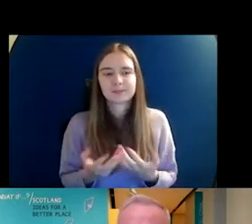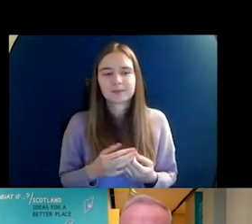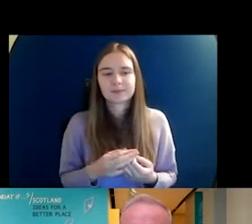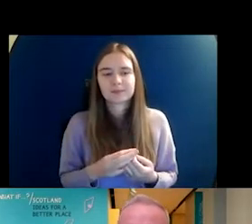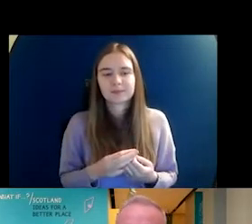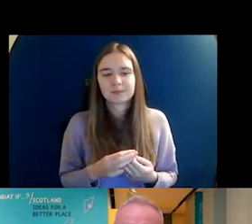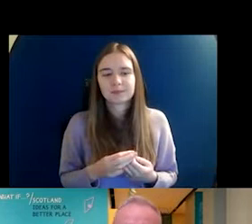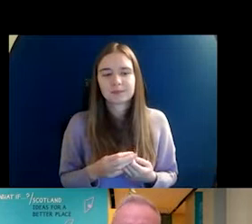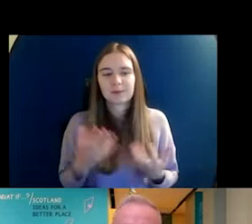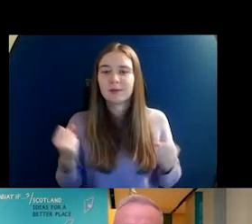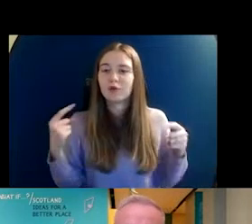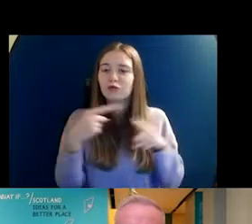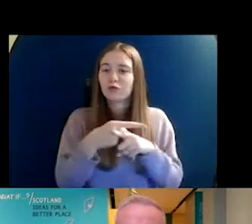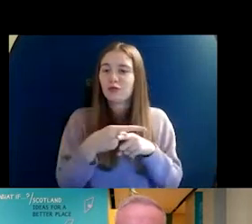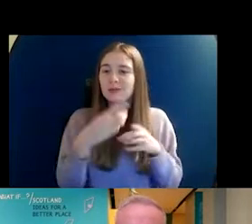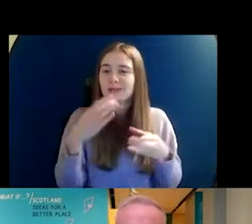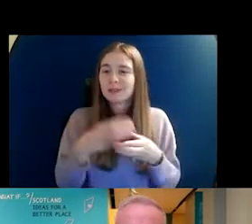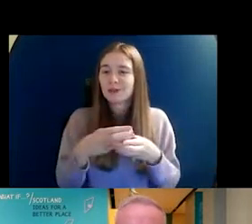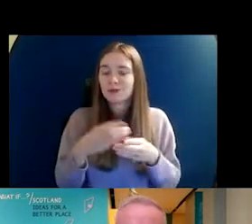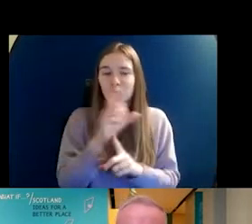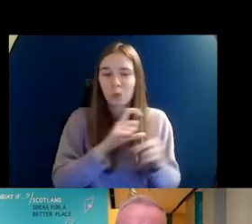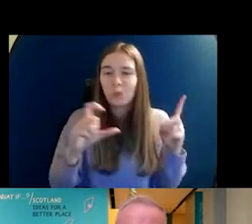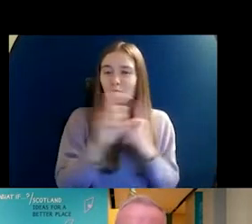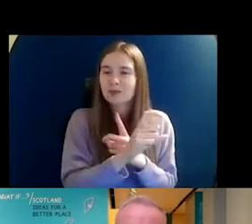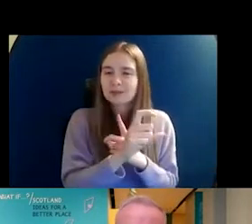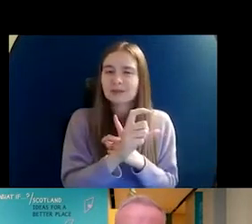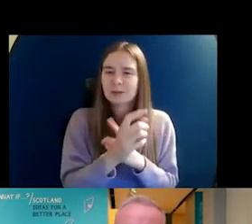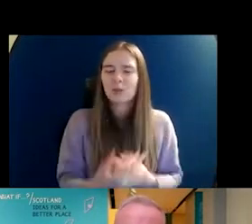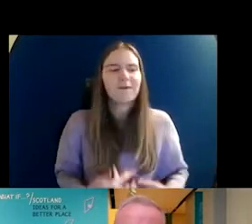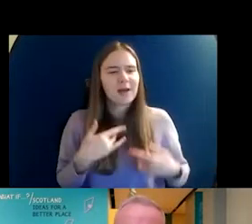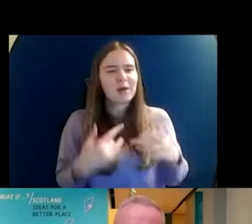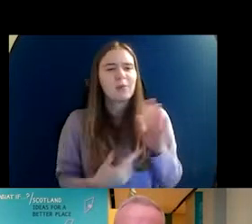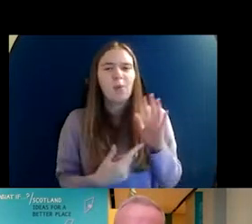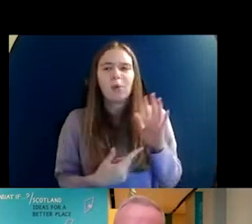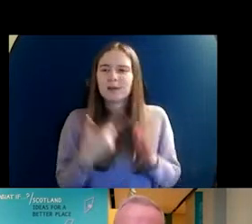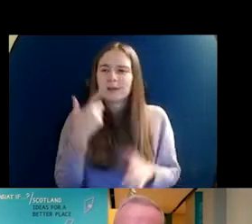of the community in each place, and there was always, we felt it was very important that young people were very involved